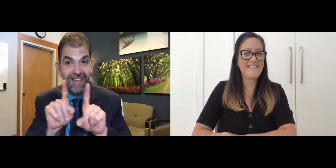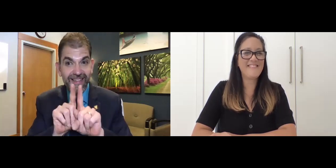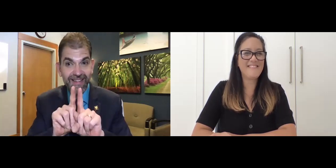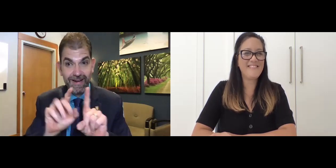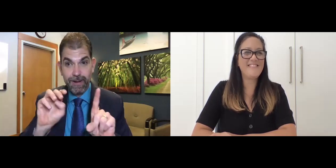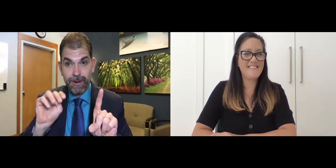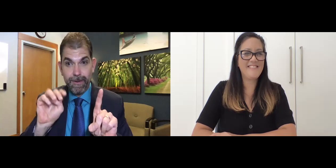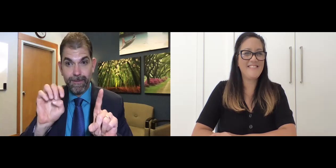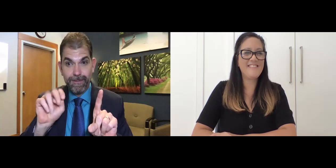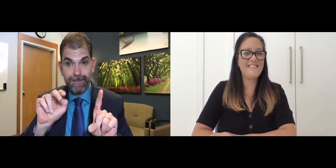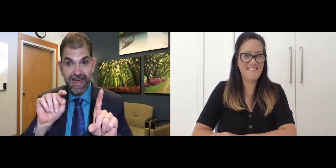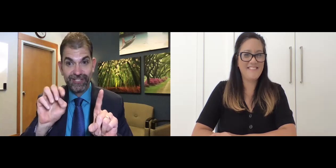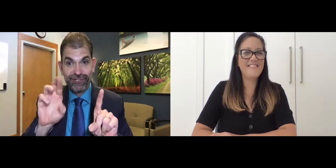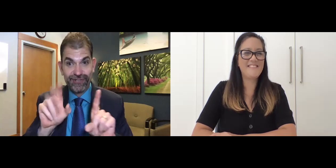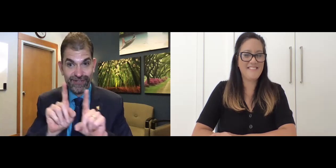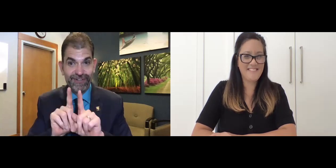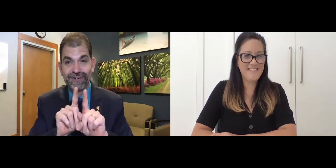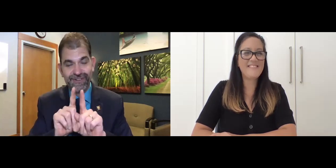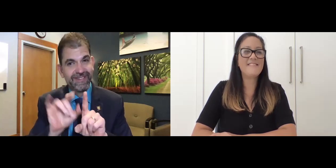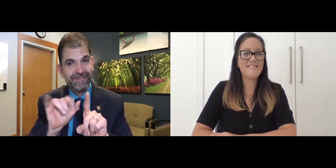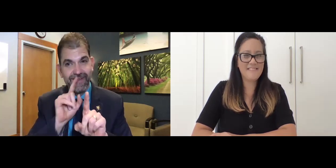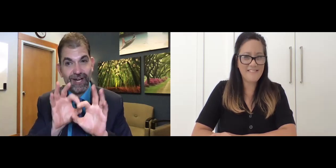They need to find a mentor.